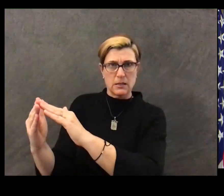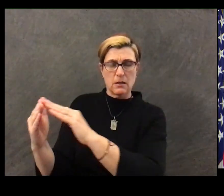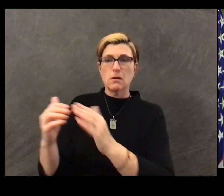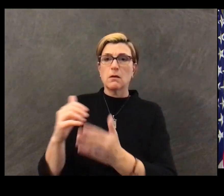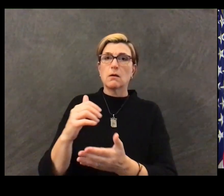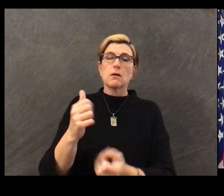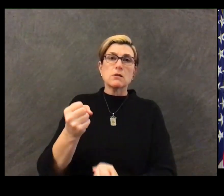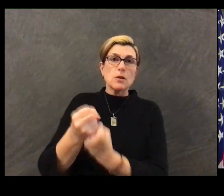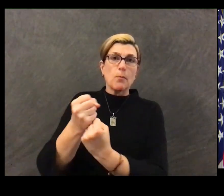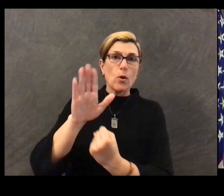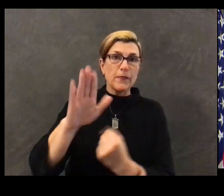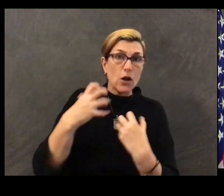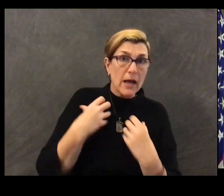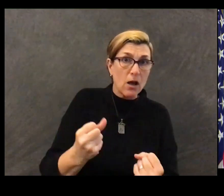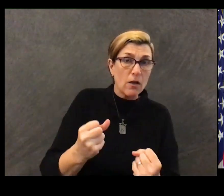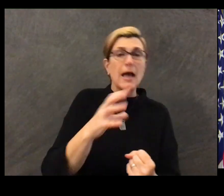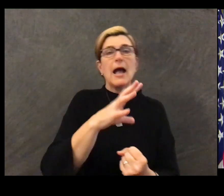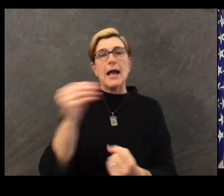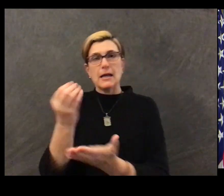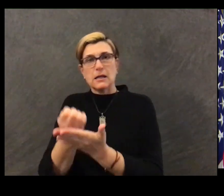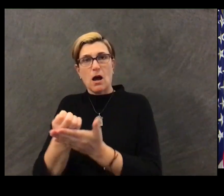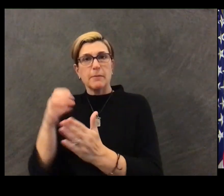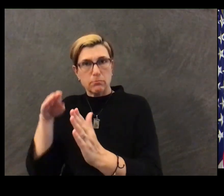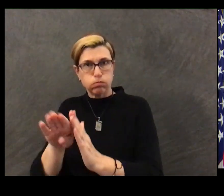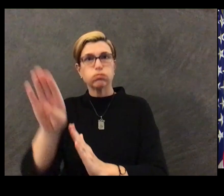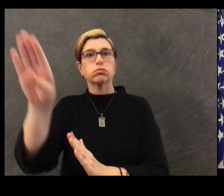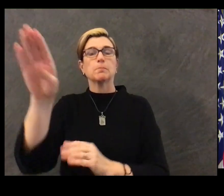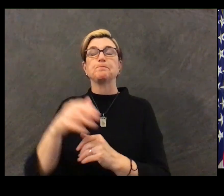economic revitalization first my administration is committed to providing